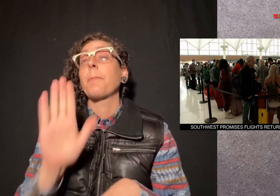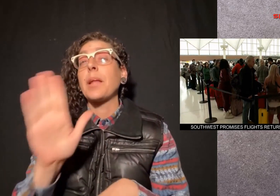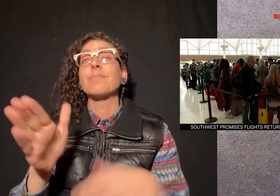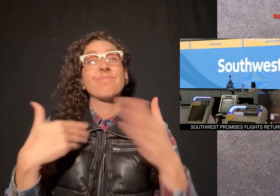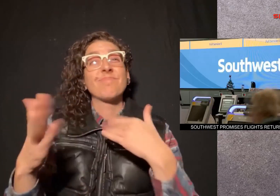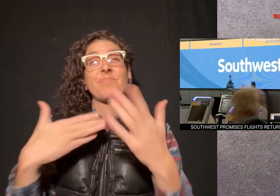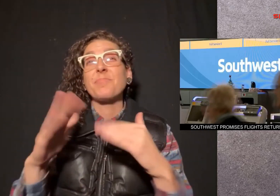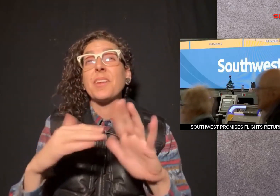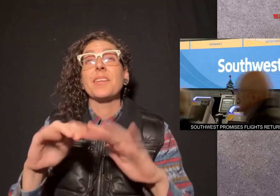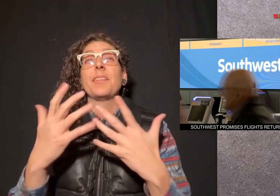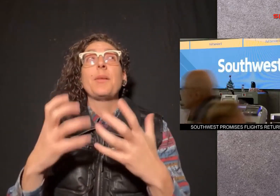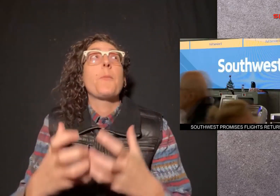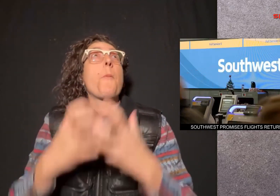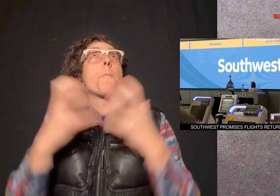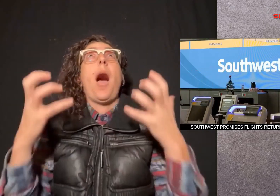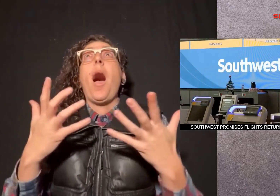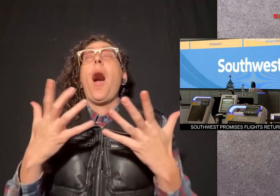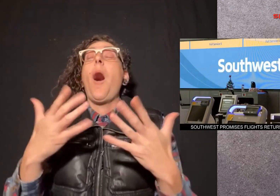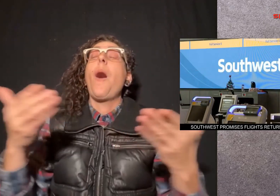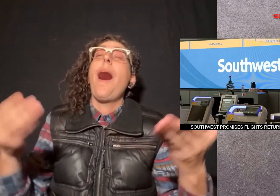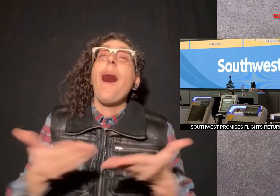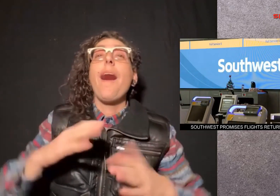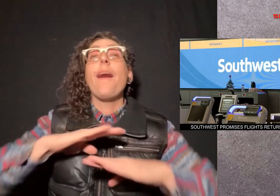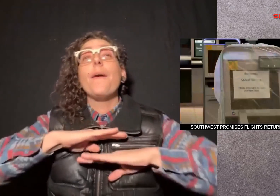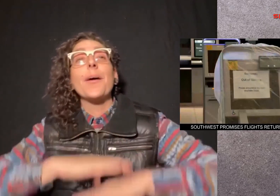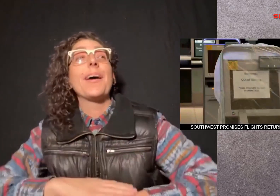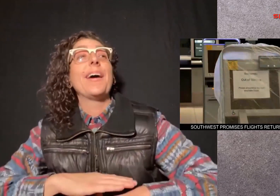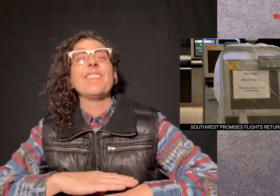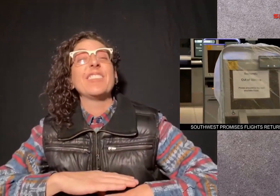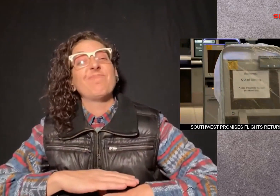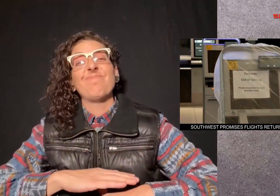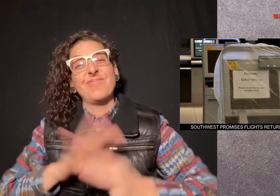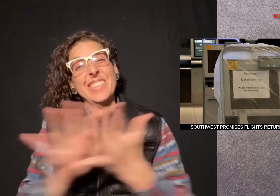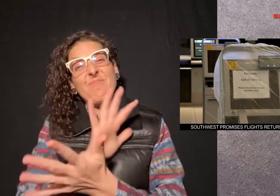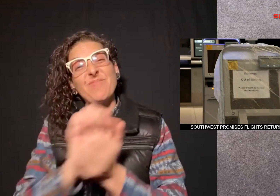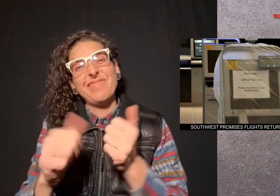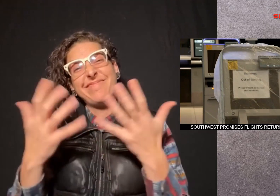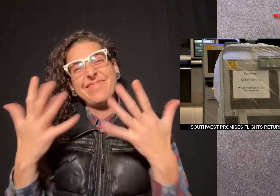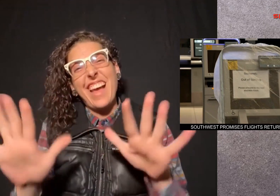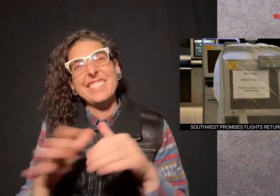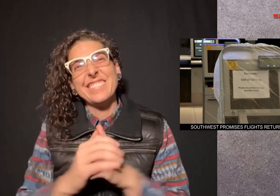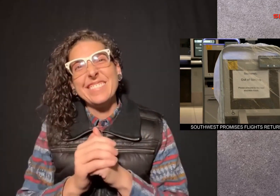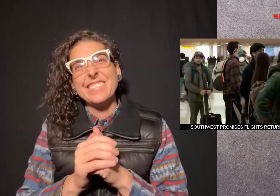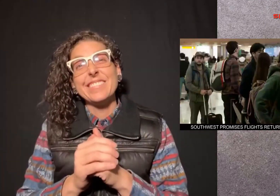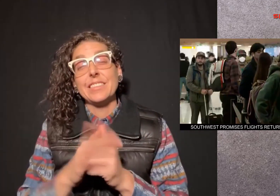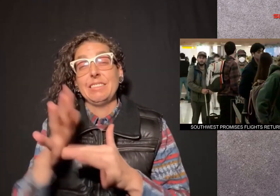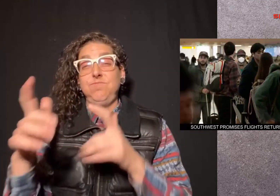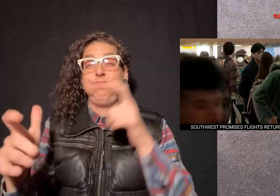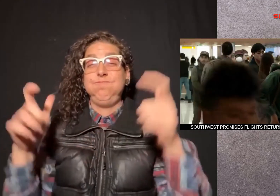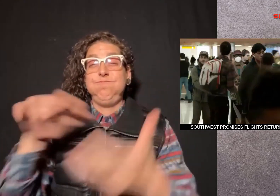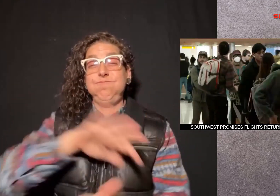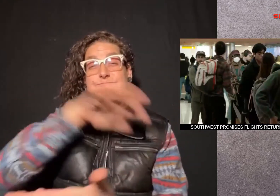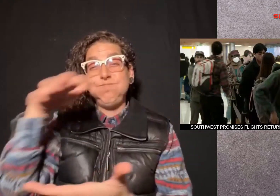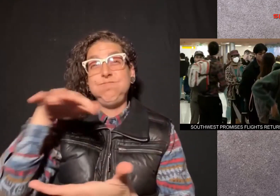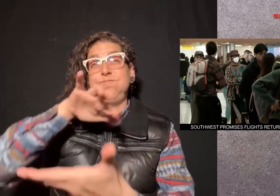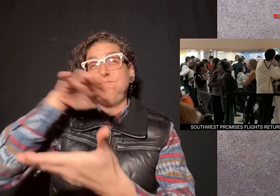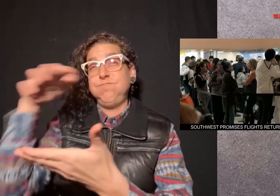but despite the much welcome relief the damage is done massive piles of baggage are still